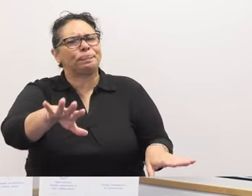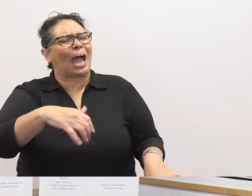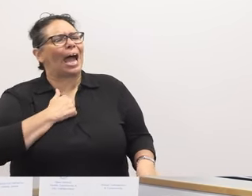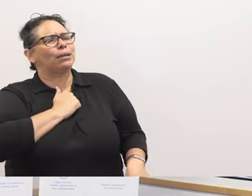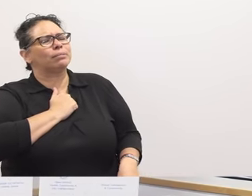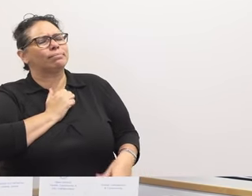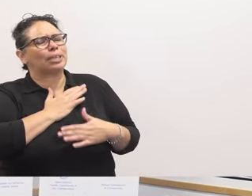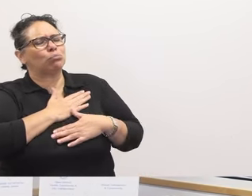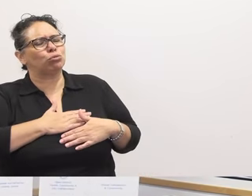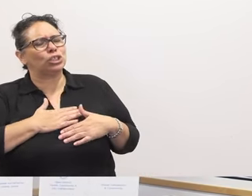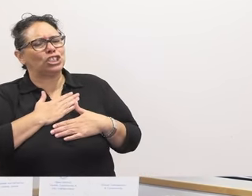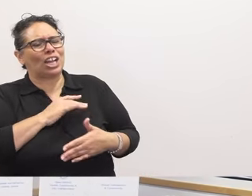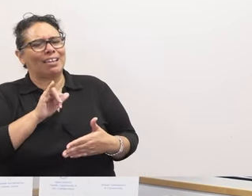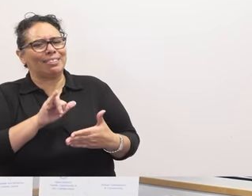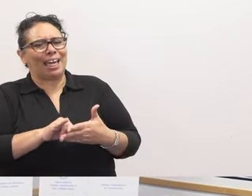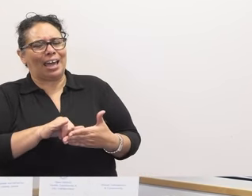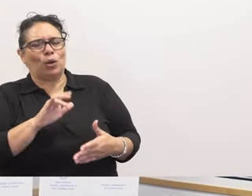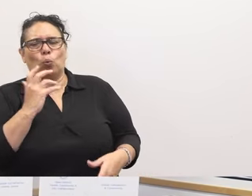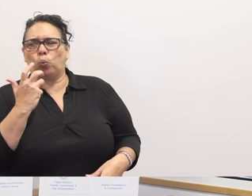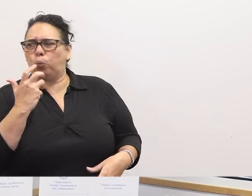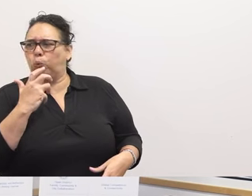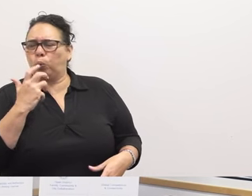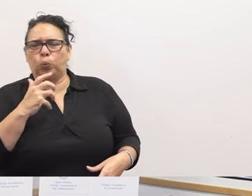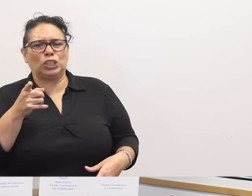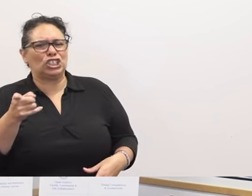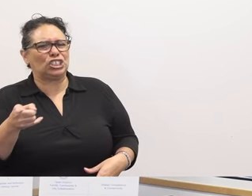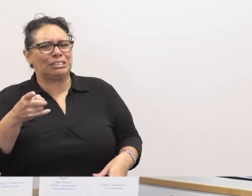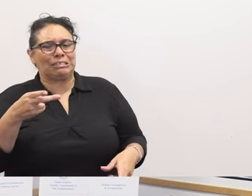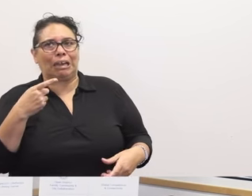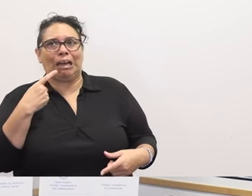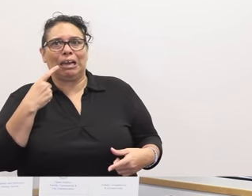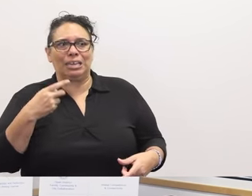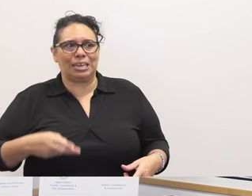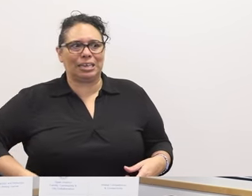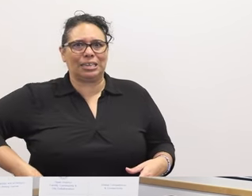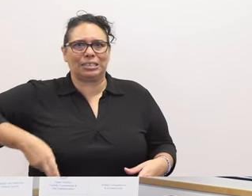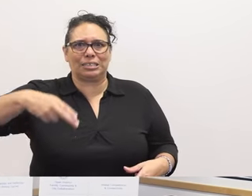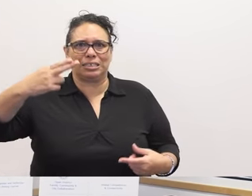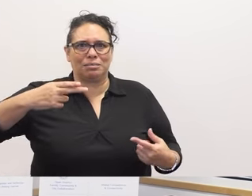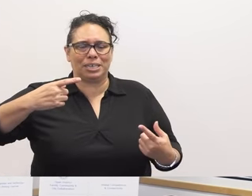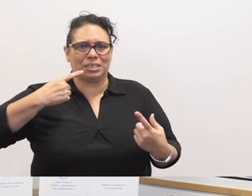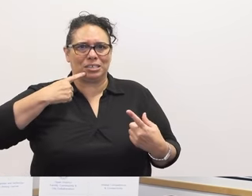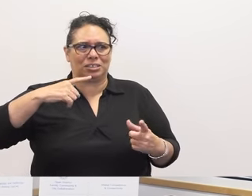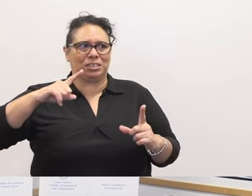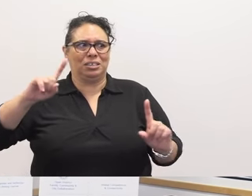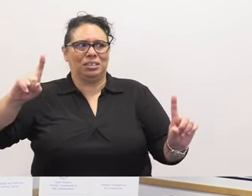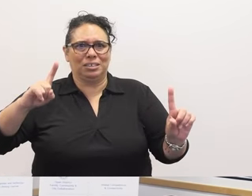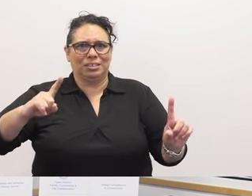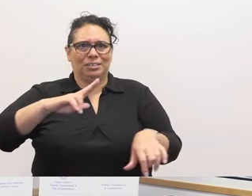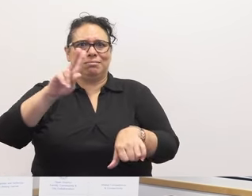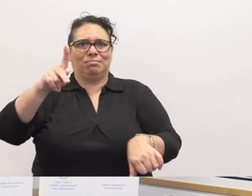Carrie, I think Carrie is a very highly effective principal. She's been at Lincoln for a number of years. The teachers at Lincoln are amazing people.